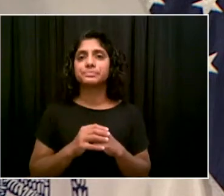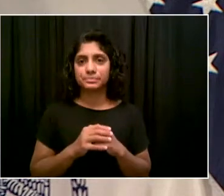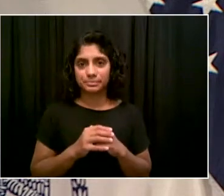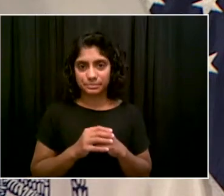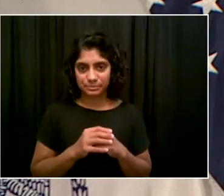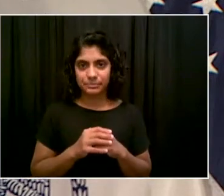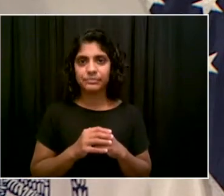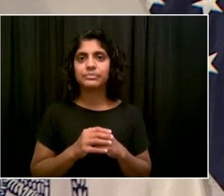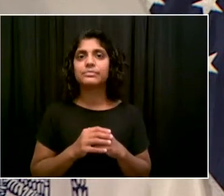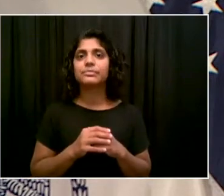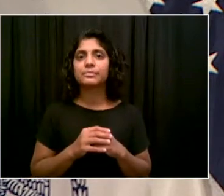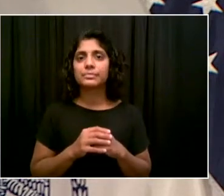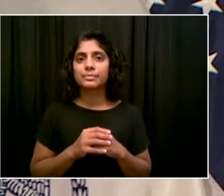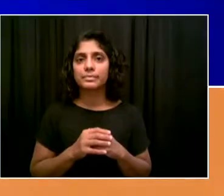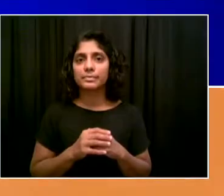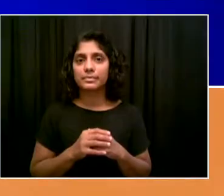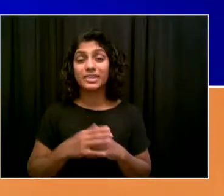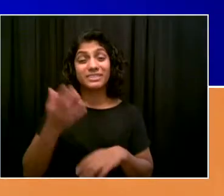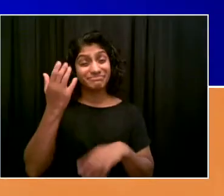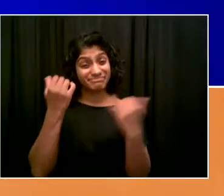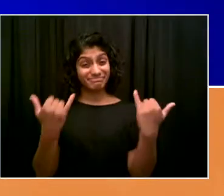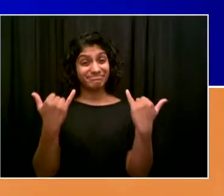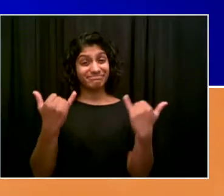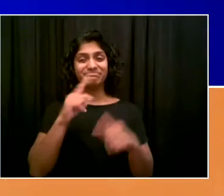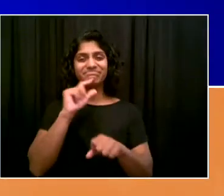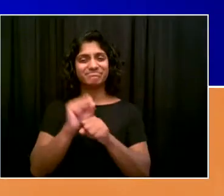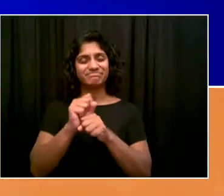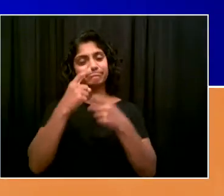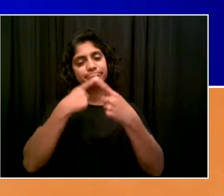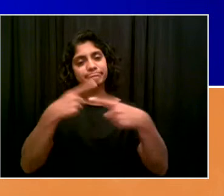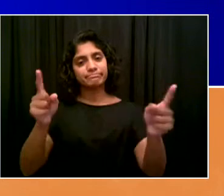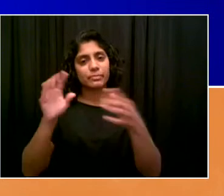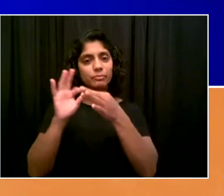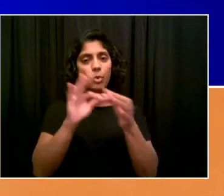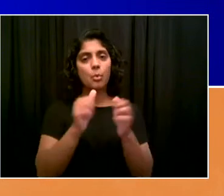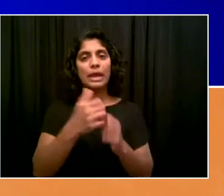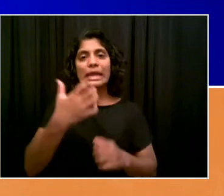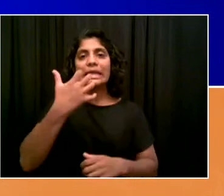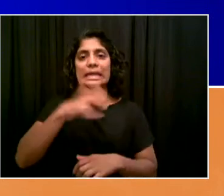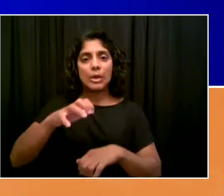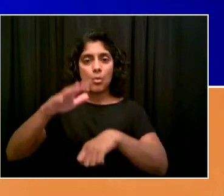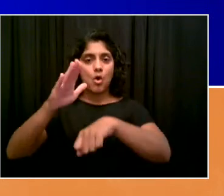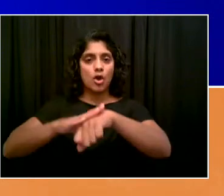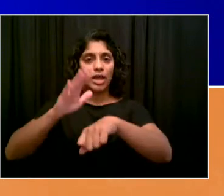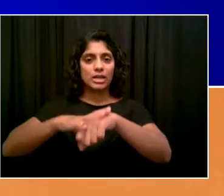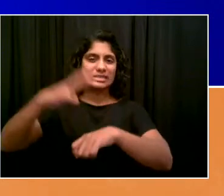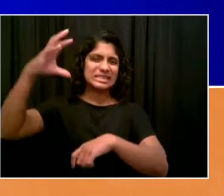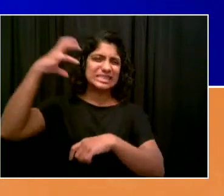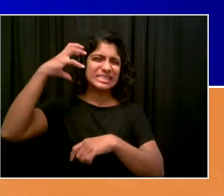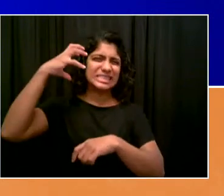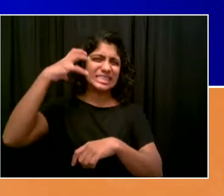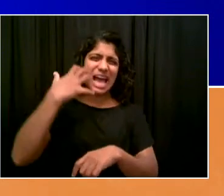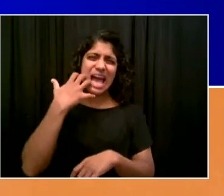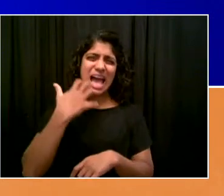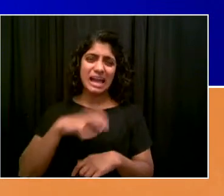THE G BIPICTURE BUT TODAY WE VHAE ANOTHER CHALLENGE FROM MOTHER NATURE. WE HAVE ANOTHER